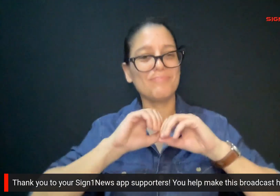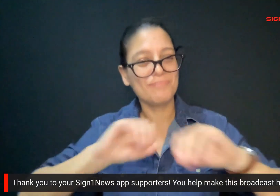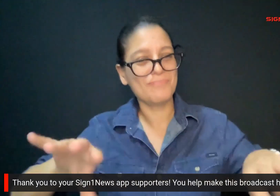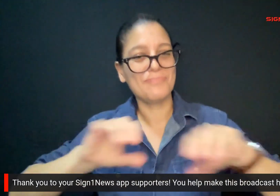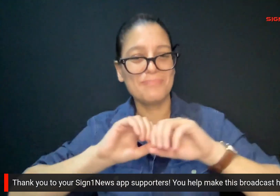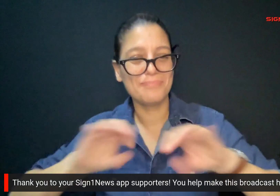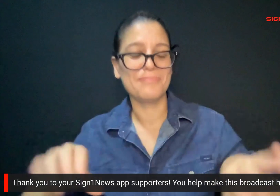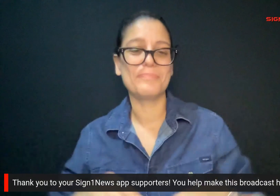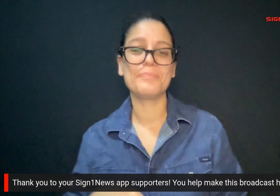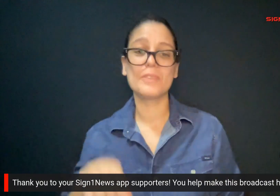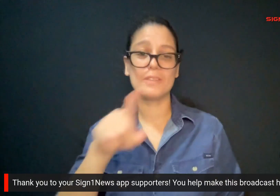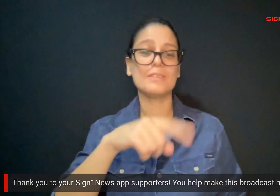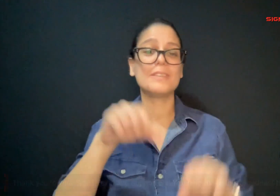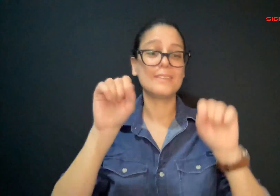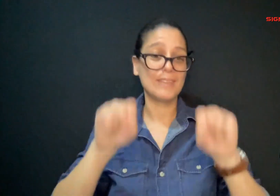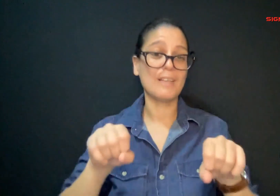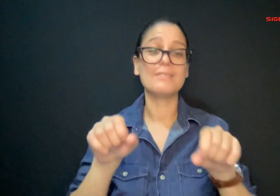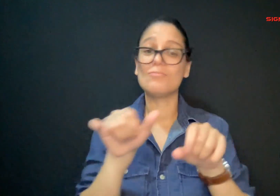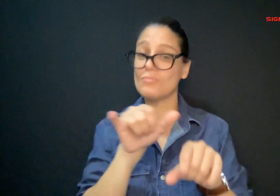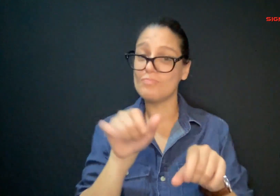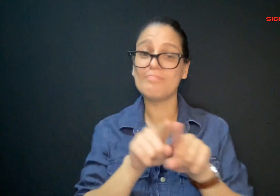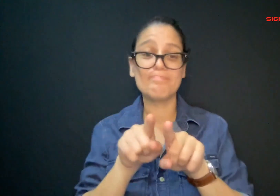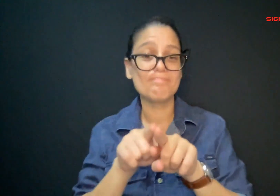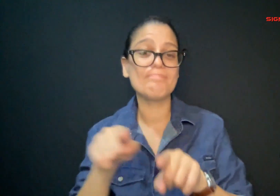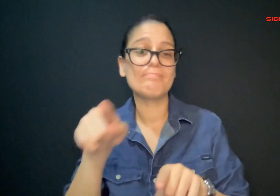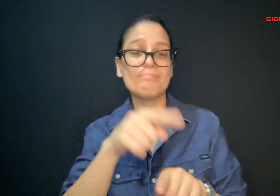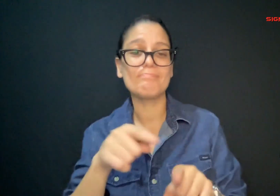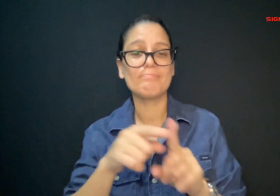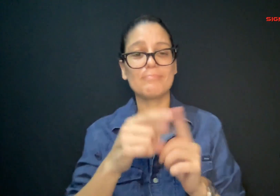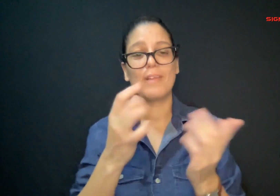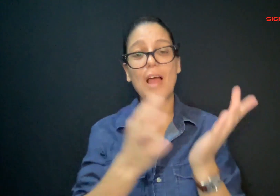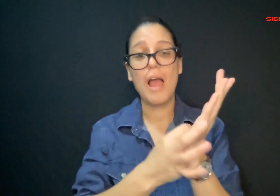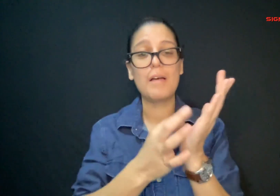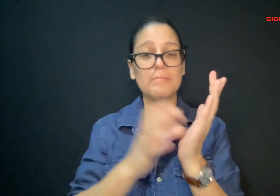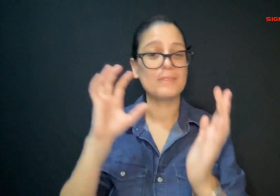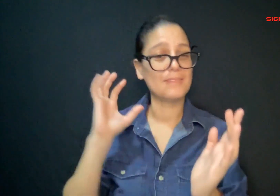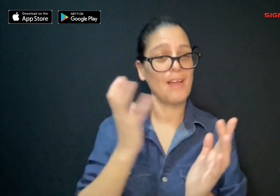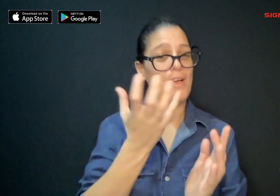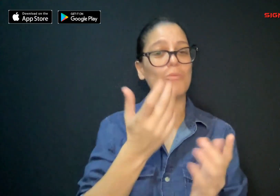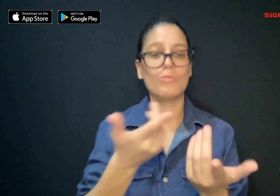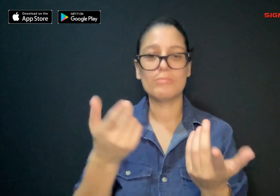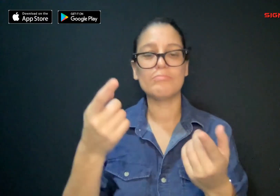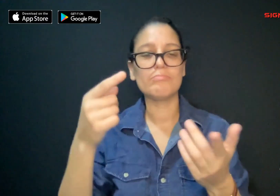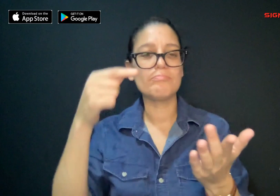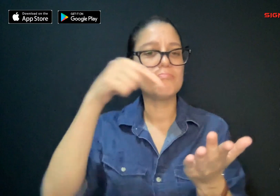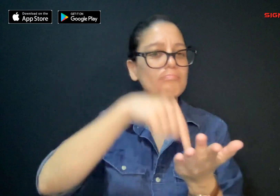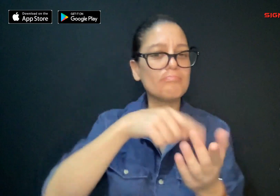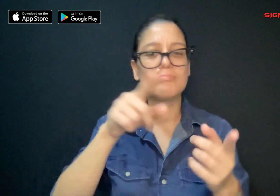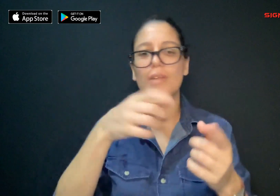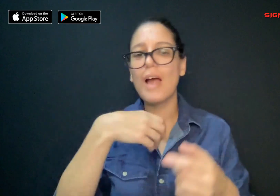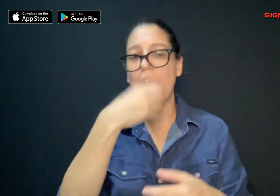this broadcast happen you can download the Sign1News app by heading to the app store